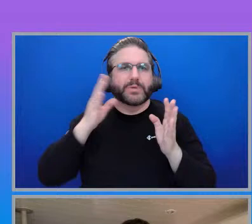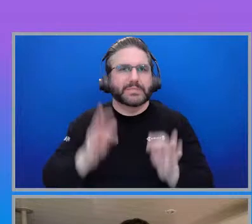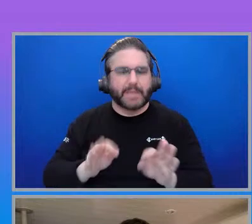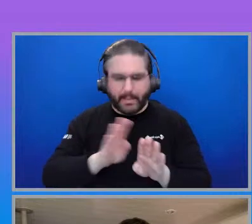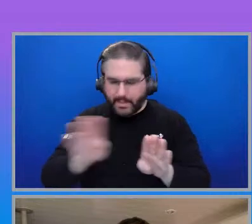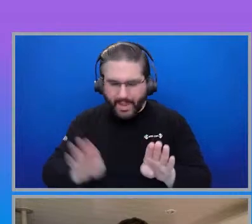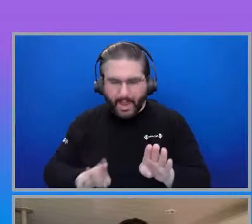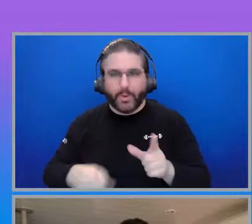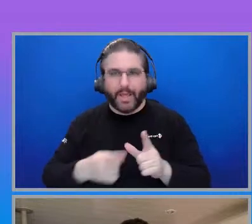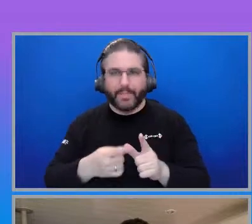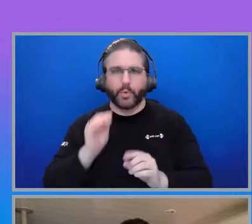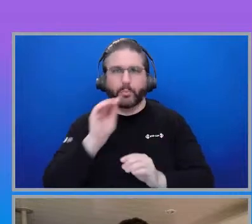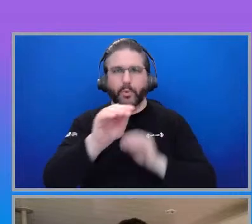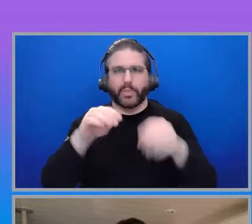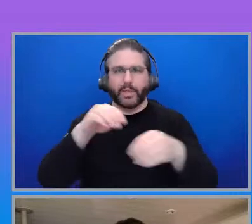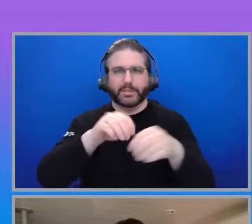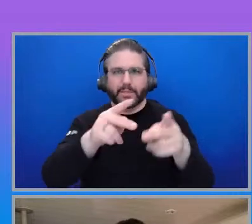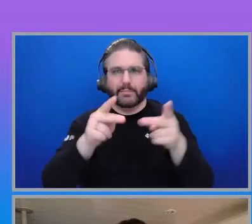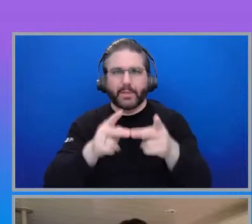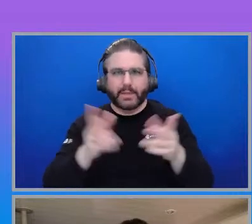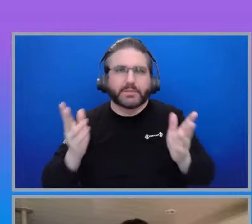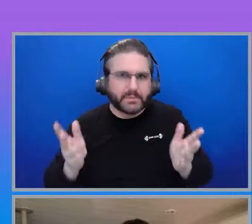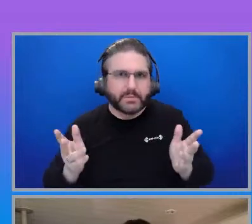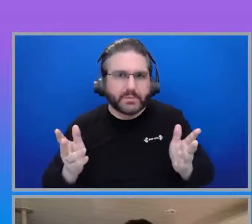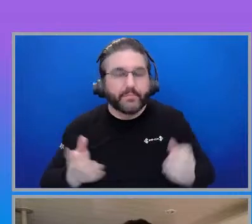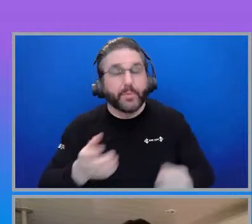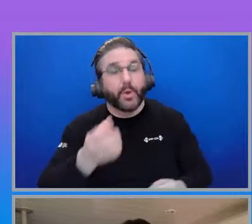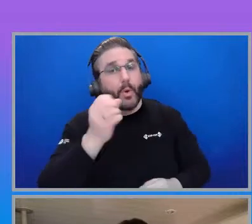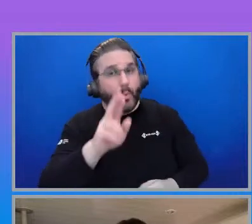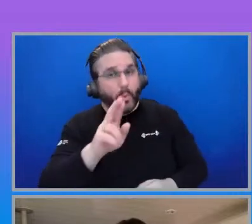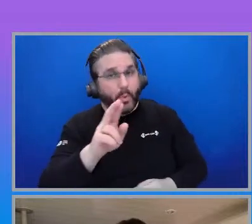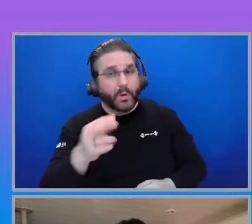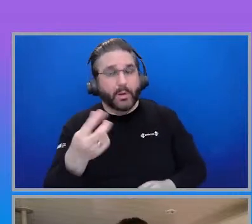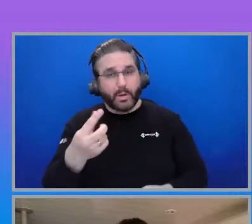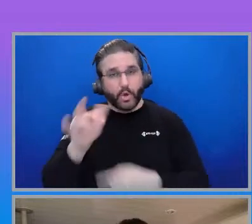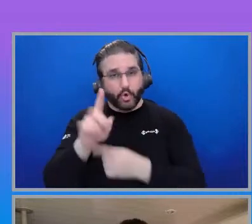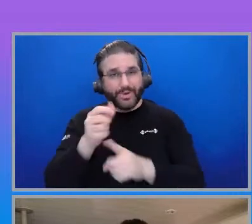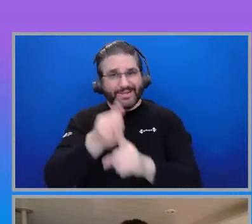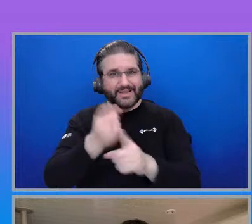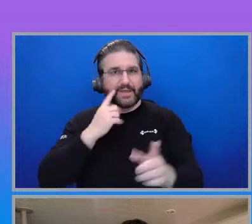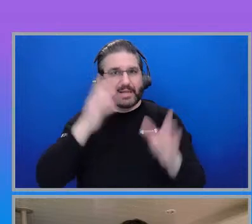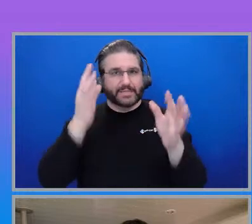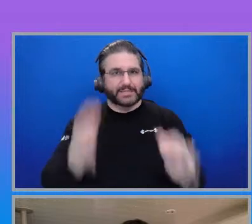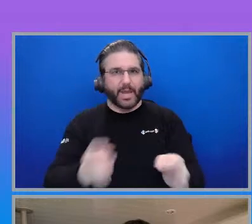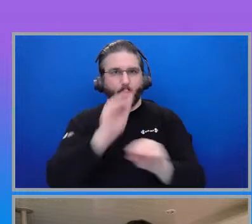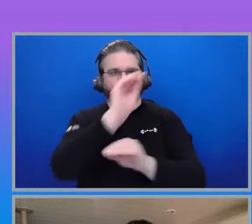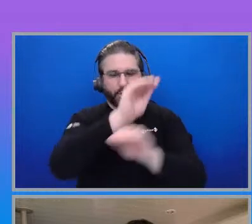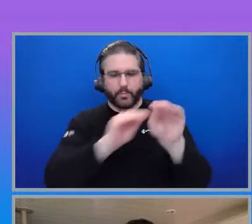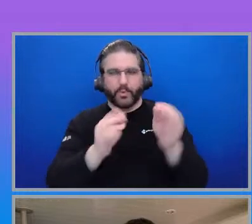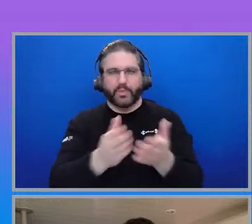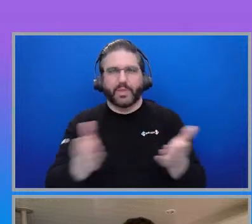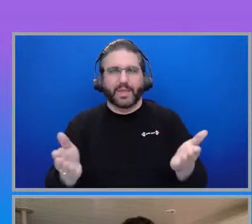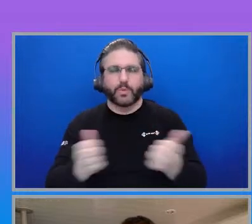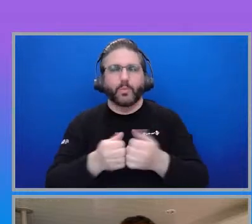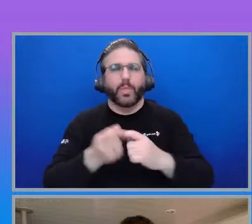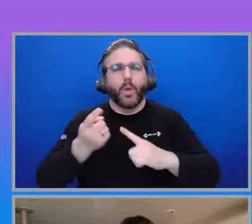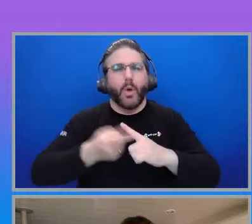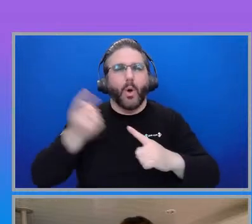you're putting your items into